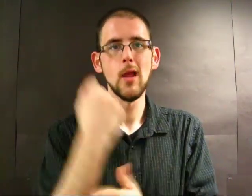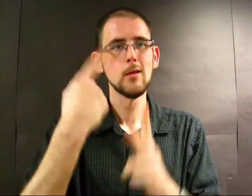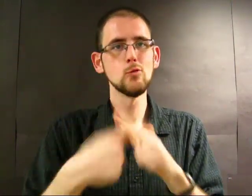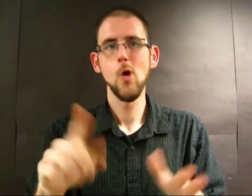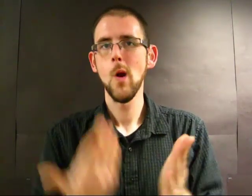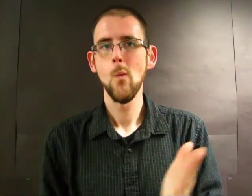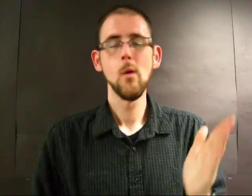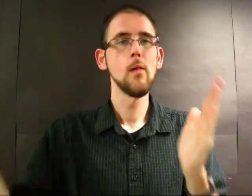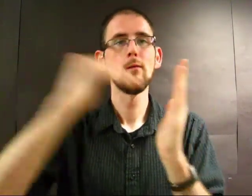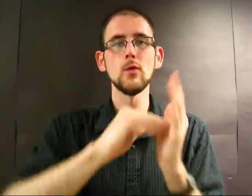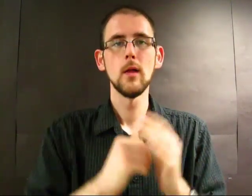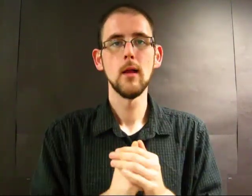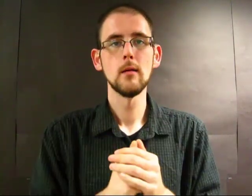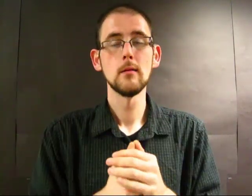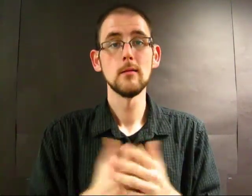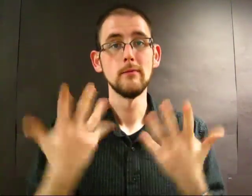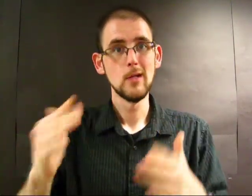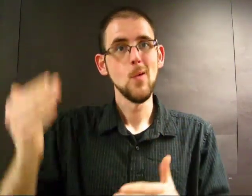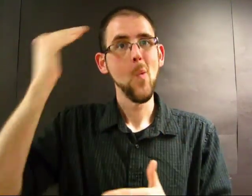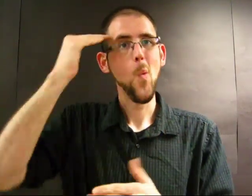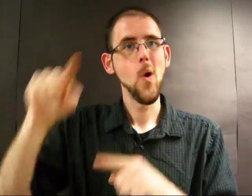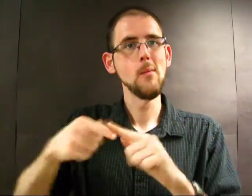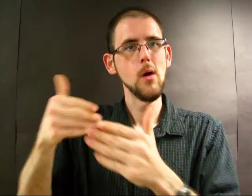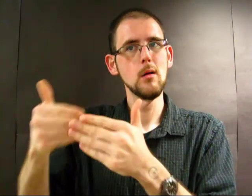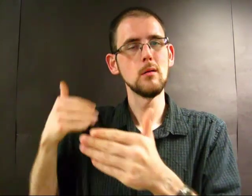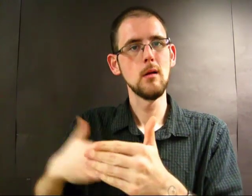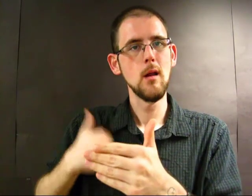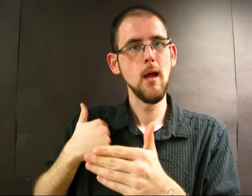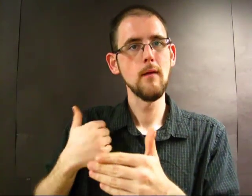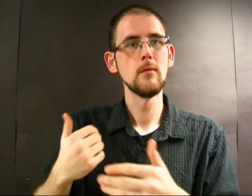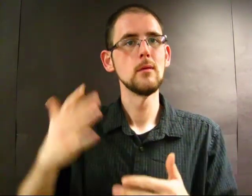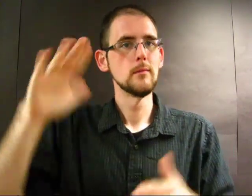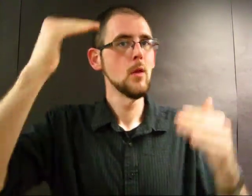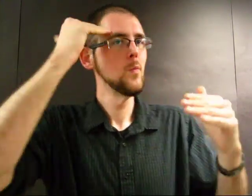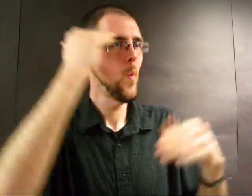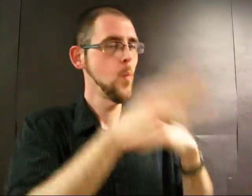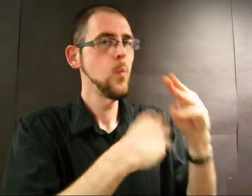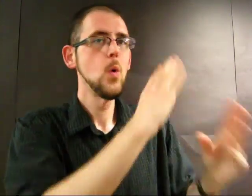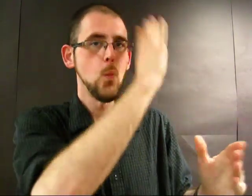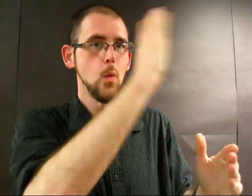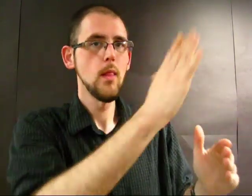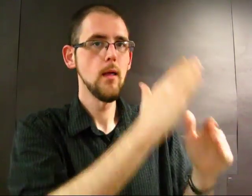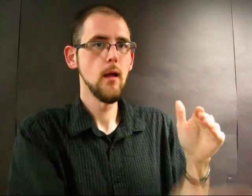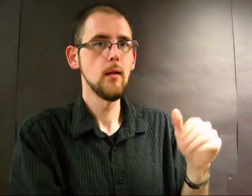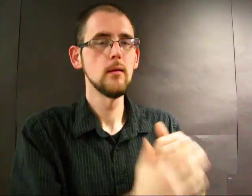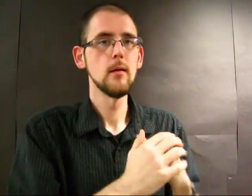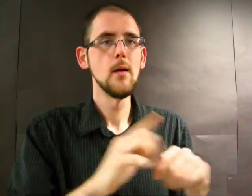He gets to start over with full knowledge of his previous life and of the end of the world.